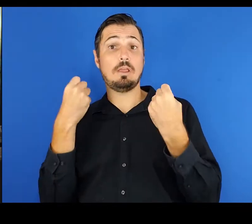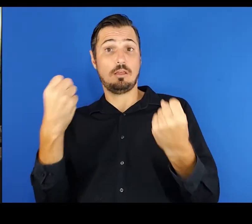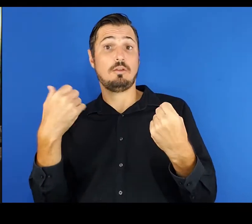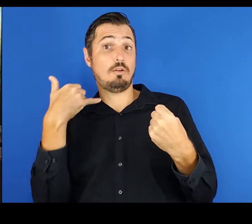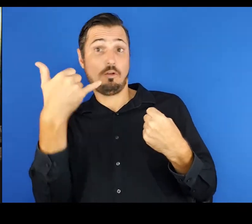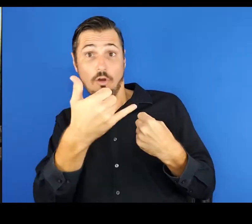spread